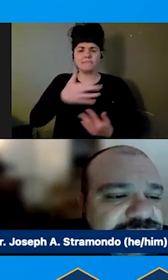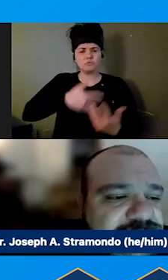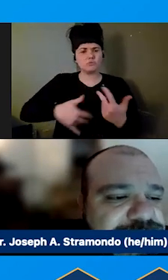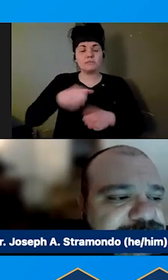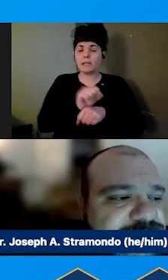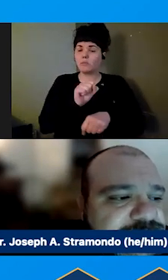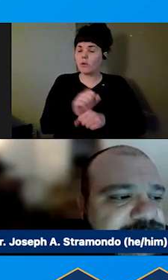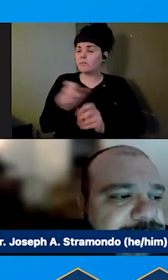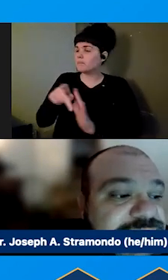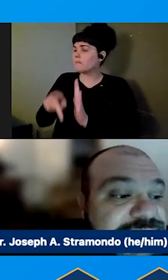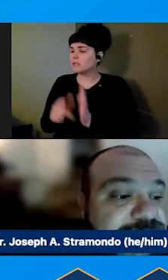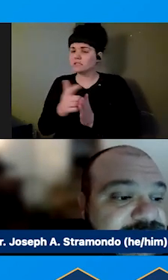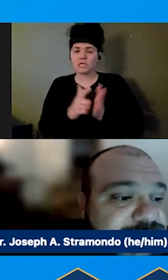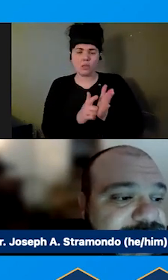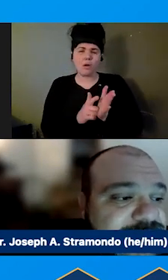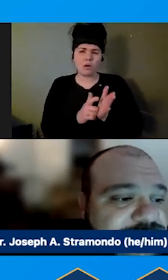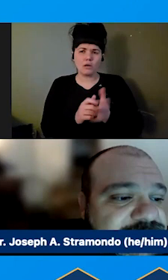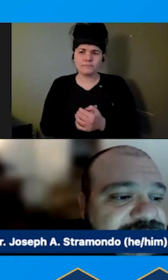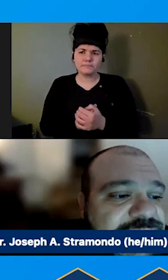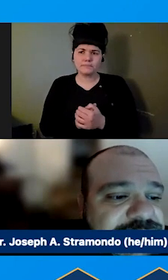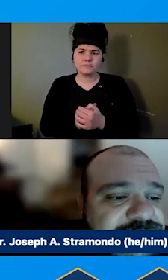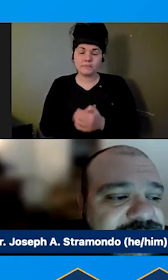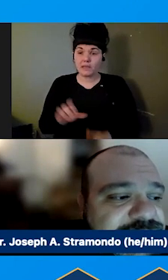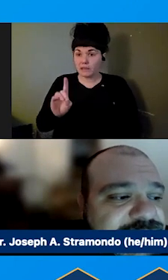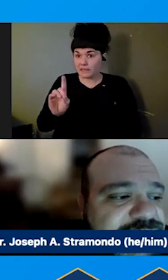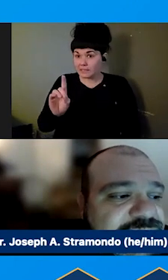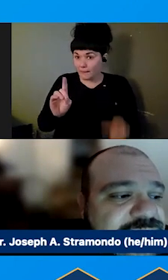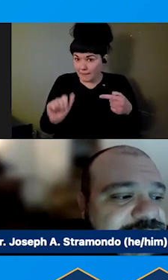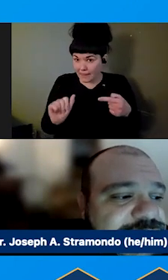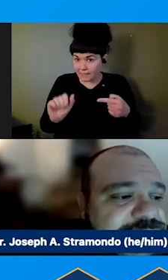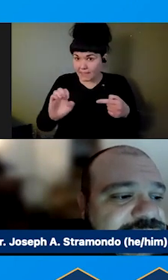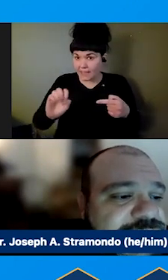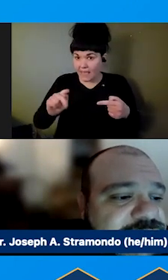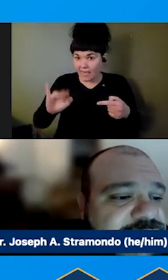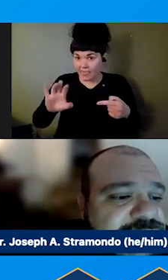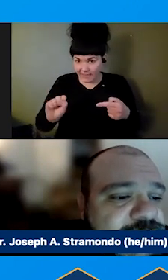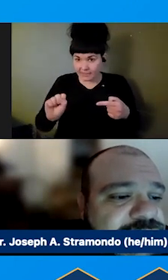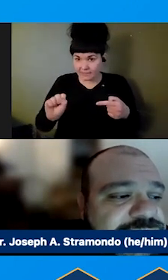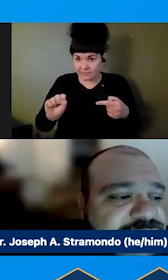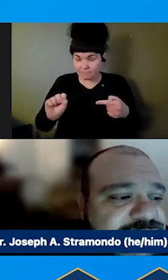policy or in law. By disability ethics on the other hand, I refer to the particular moral